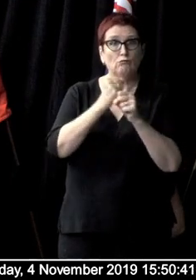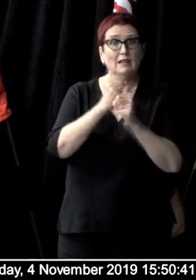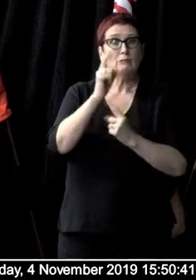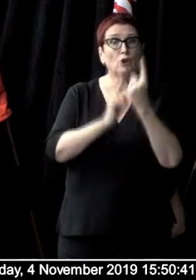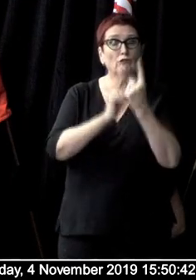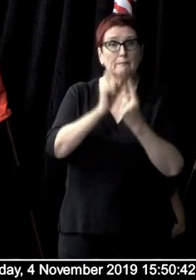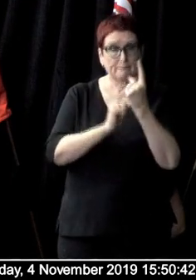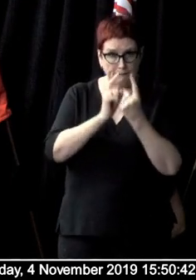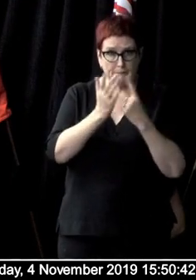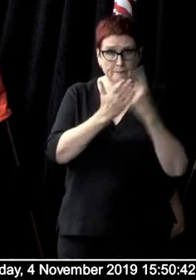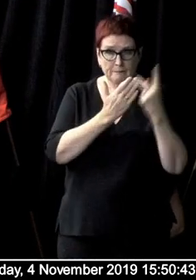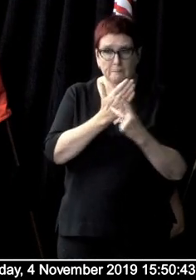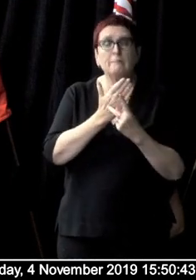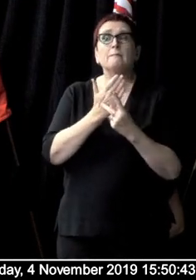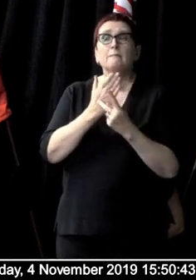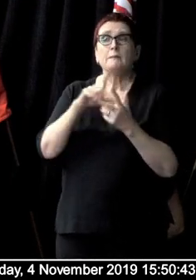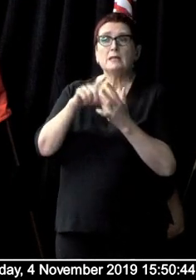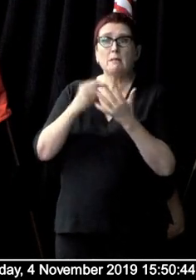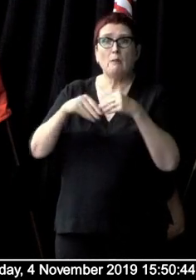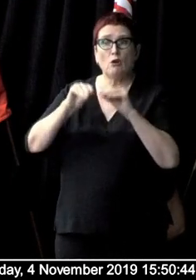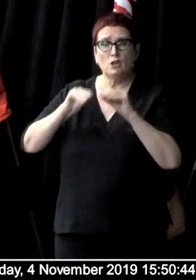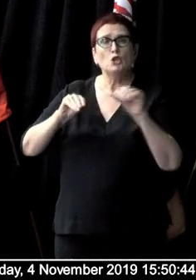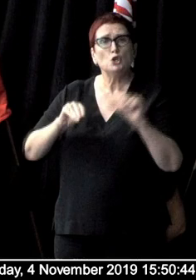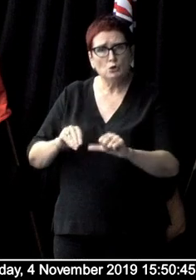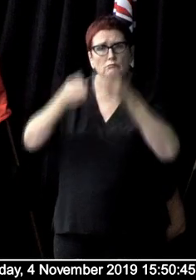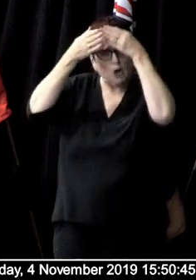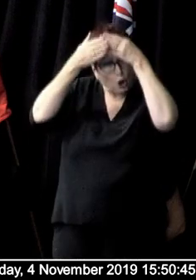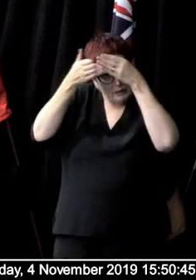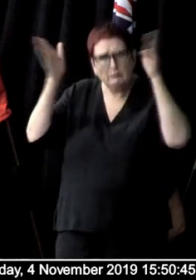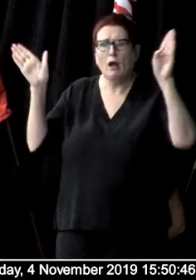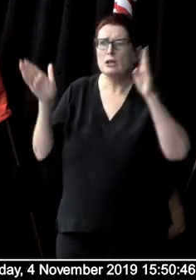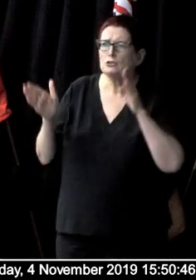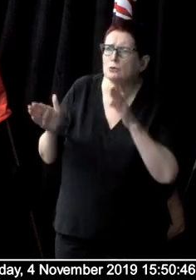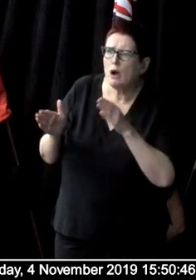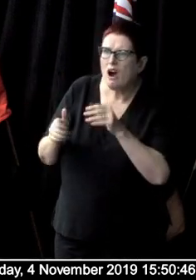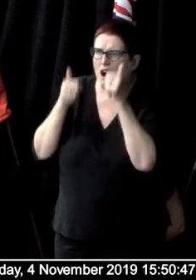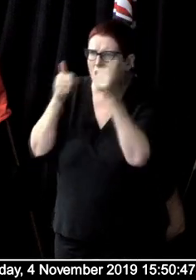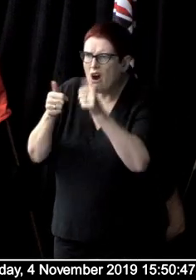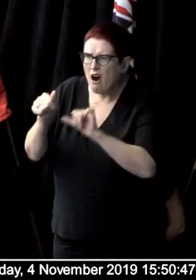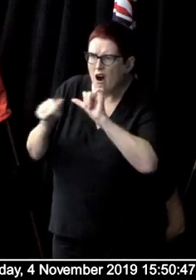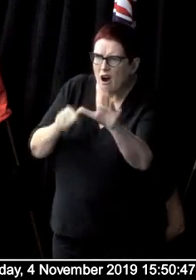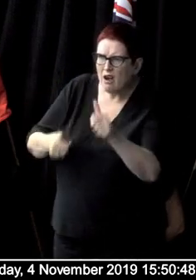should be open to learning from those schools that are adopting the policies,